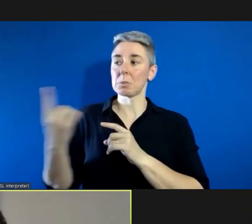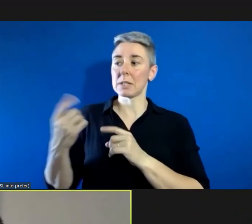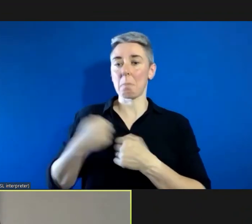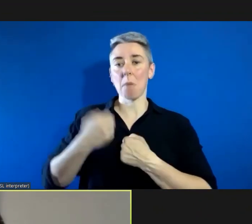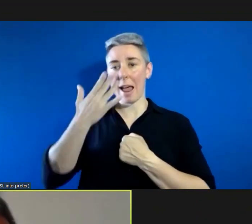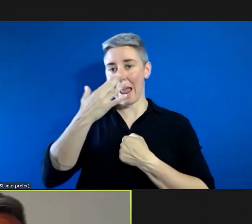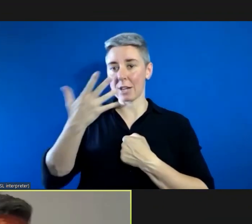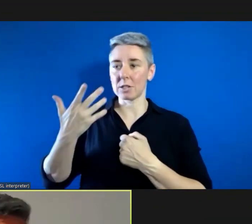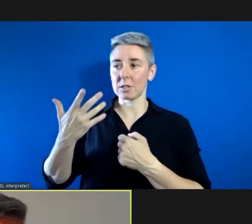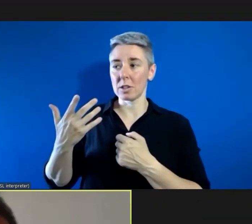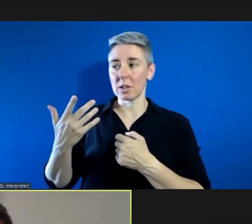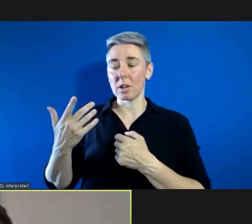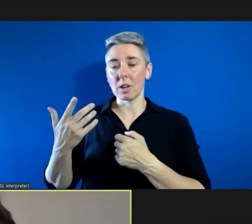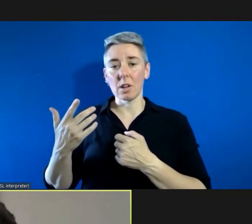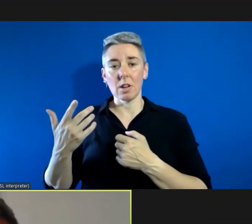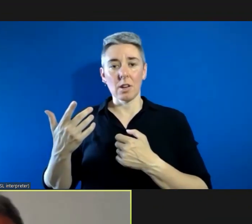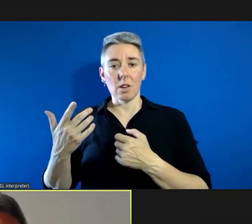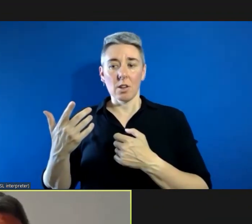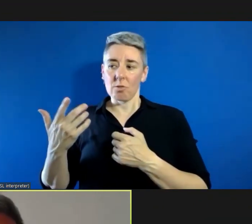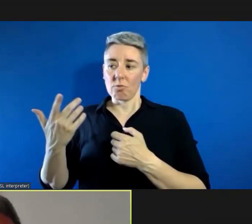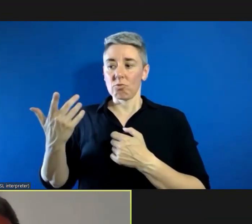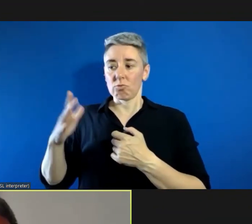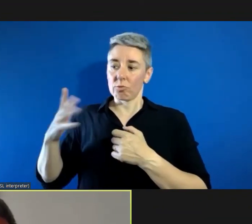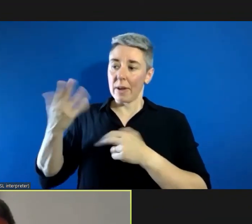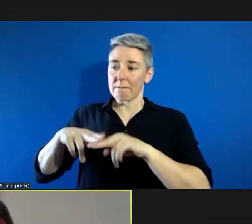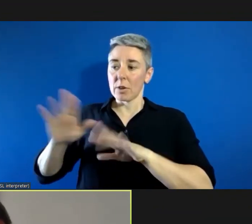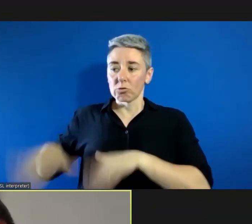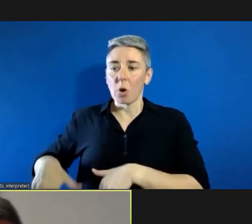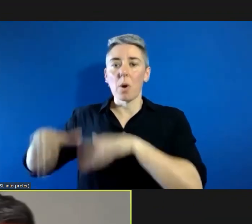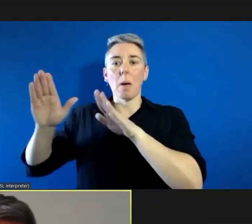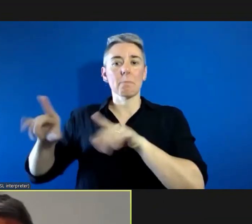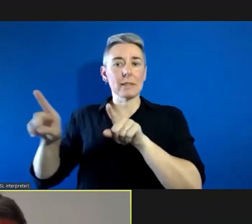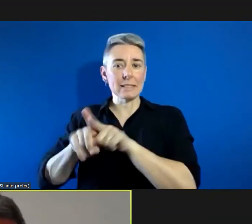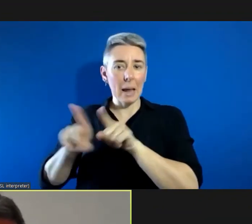Than they will with with most of the students at universities, as I say,